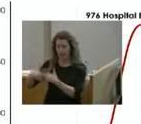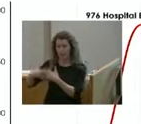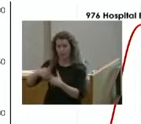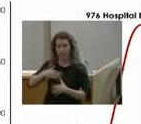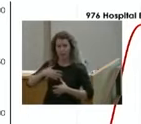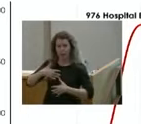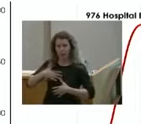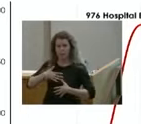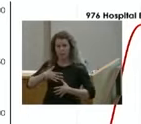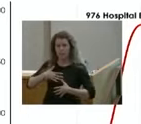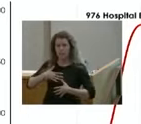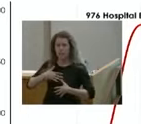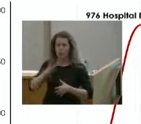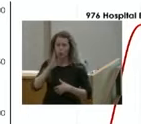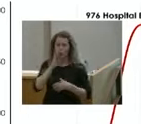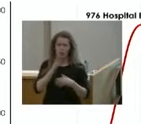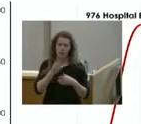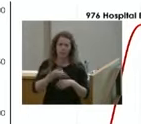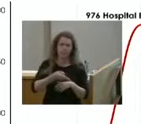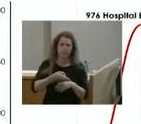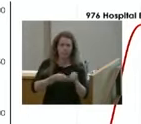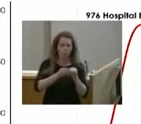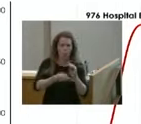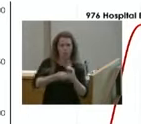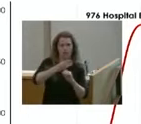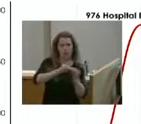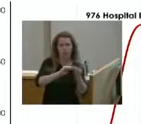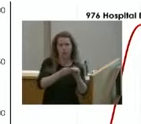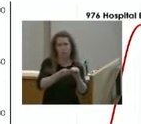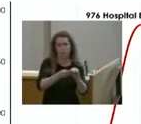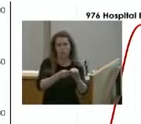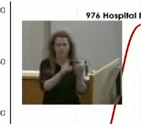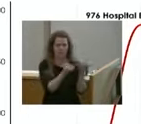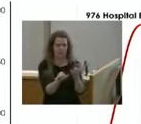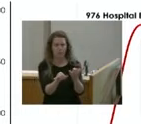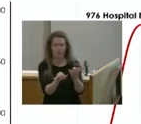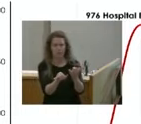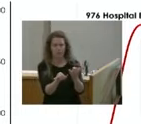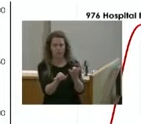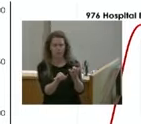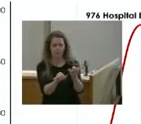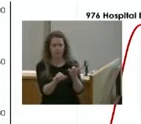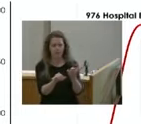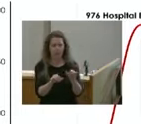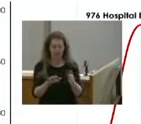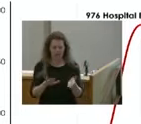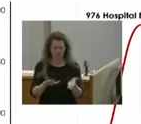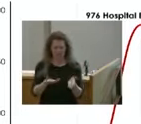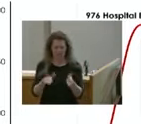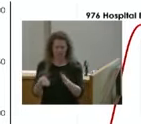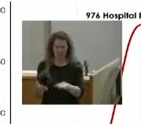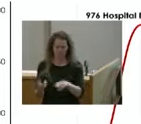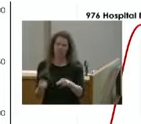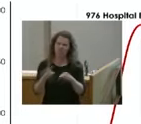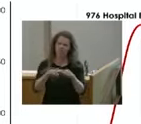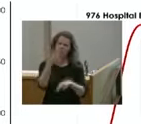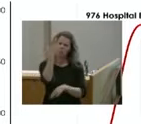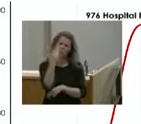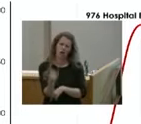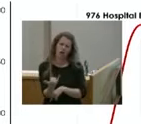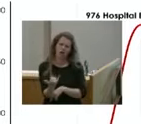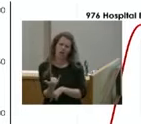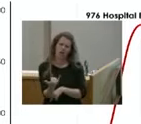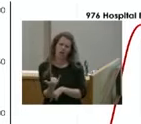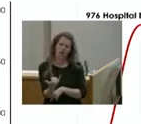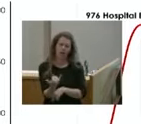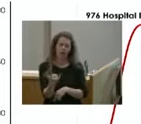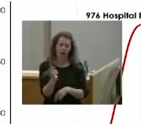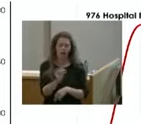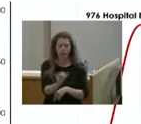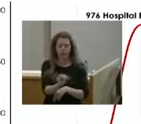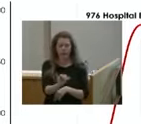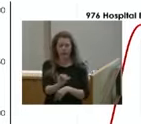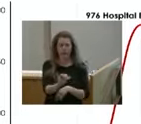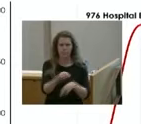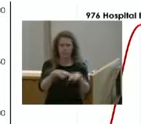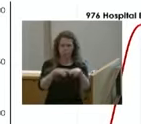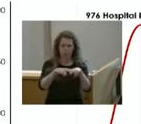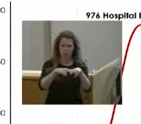you may ask, why do the deaths go up? Well it, it's likening it to the 100 car, 100